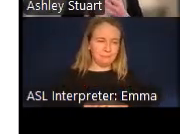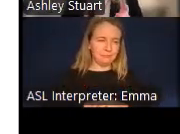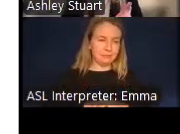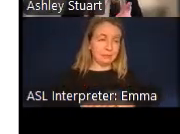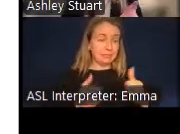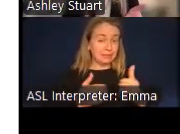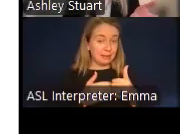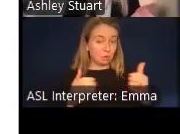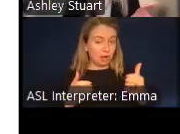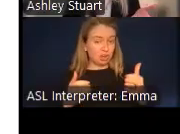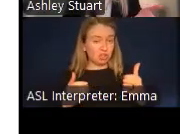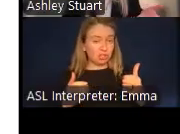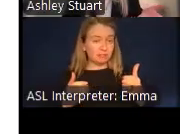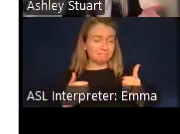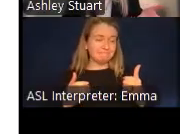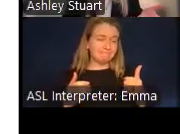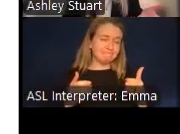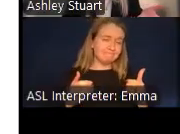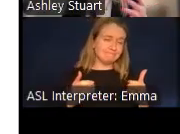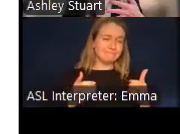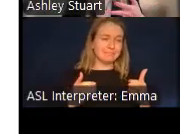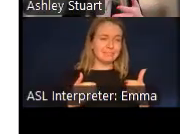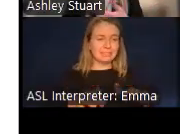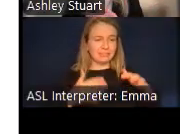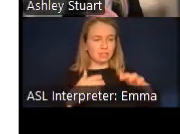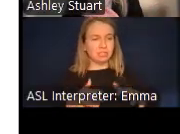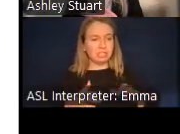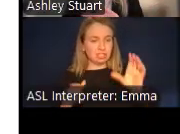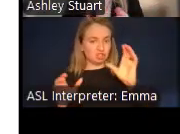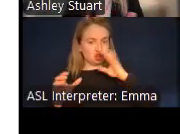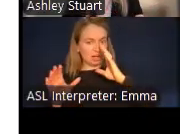difficulty and stranger anxiety are again, really expected